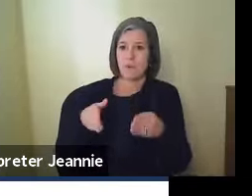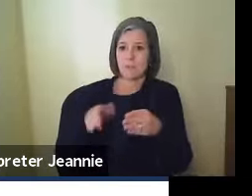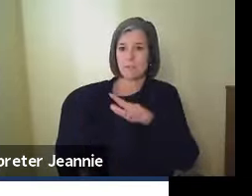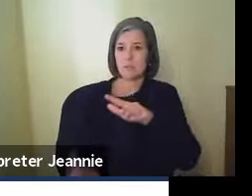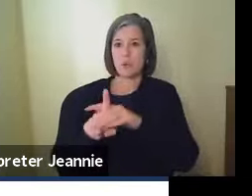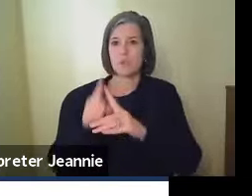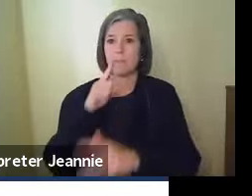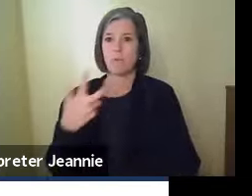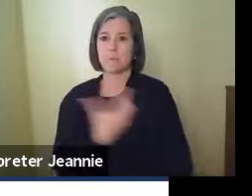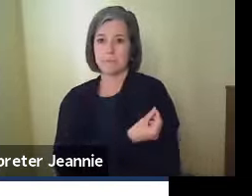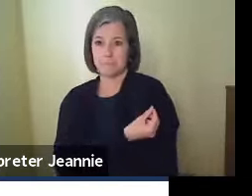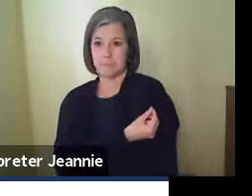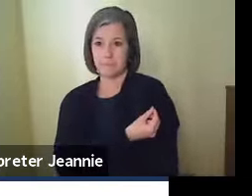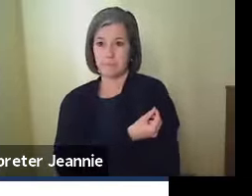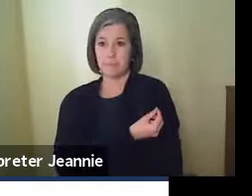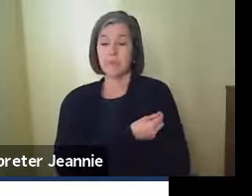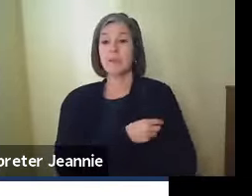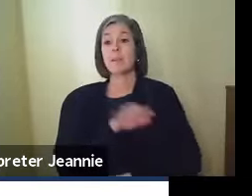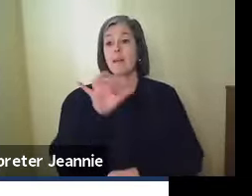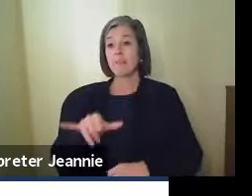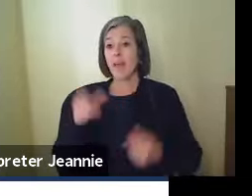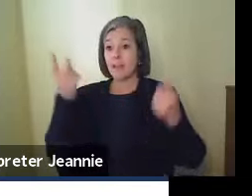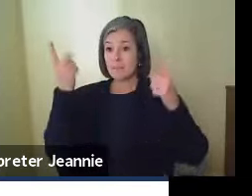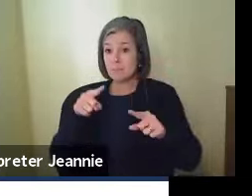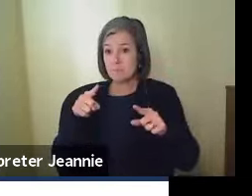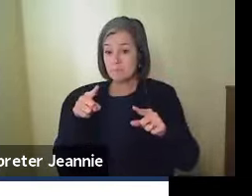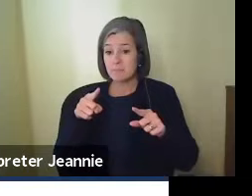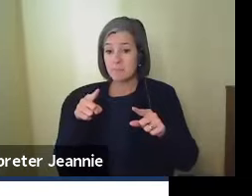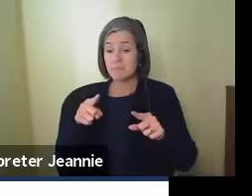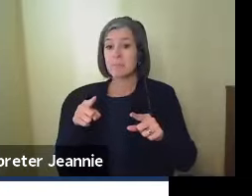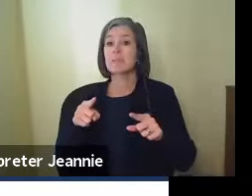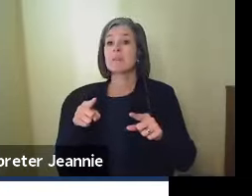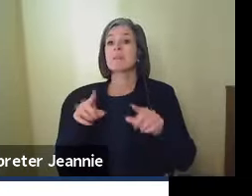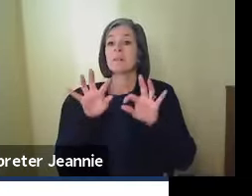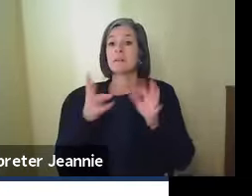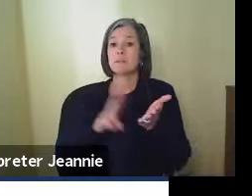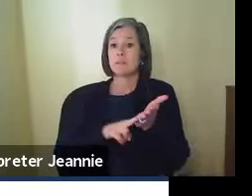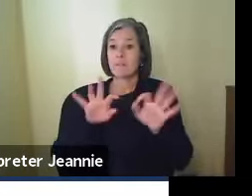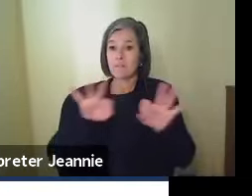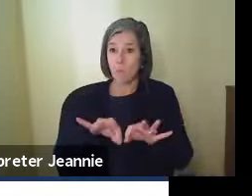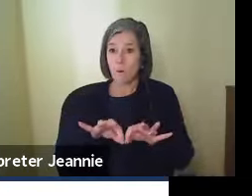And that consent form is actually we took it down from the DIDD website because